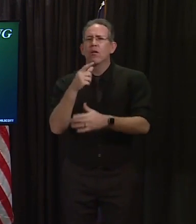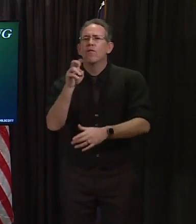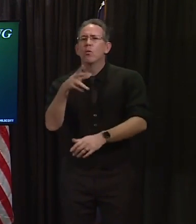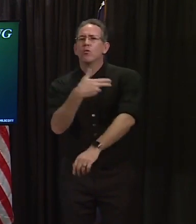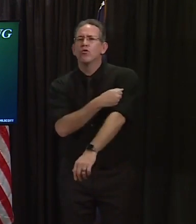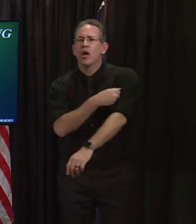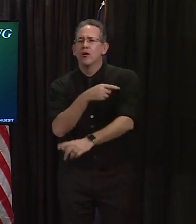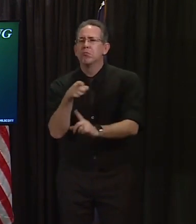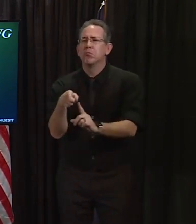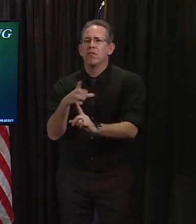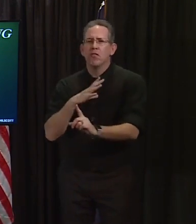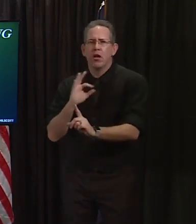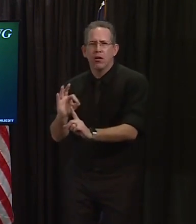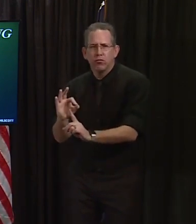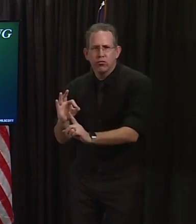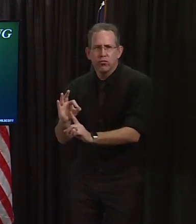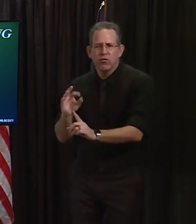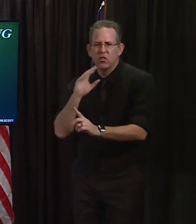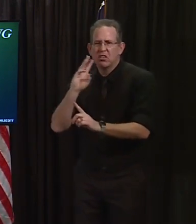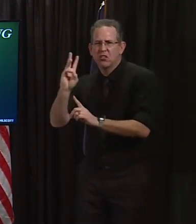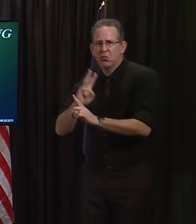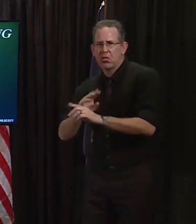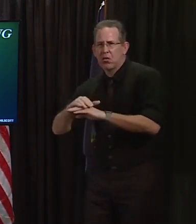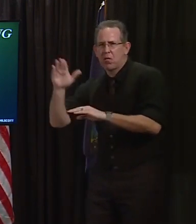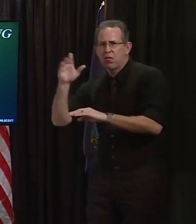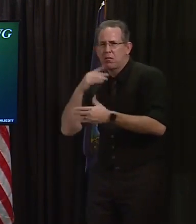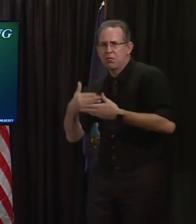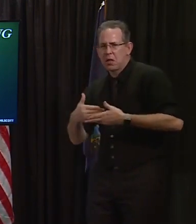As a final note, pediatricians and family medicine providers are very busy